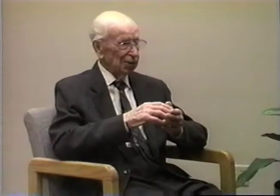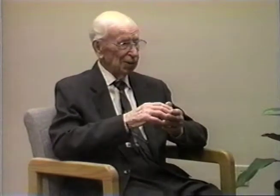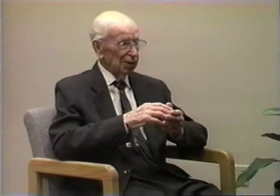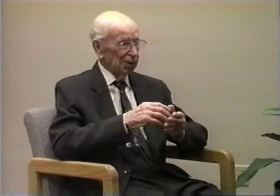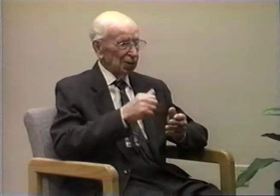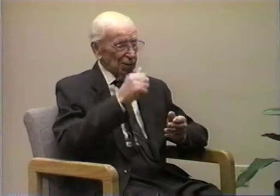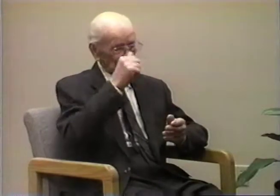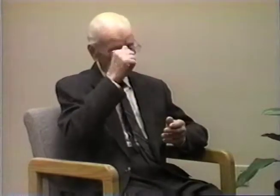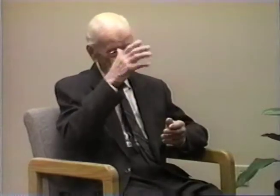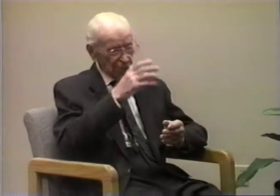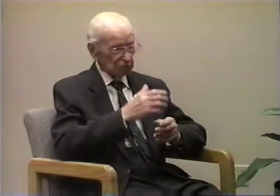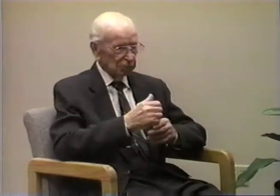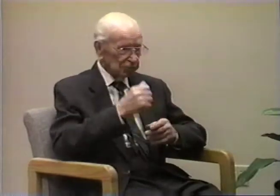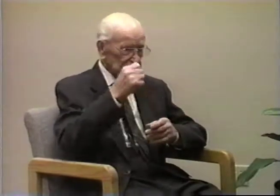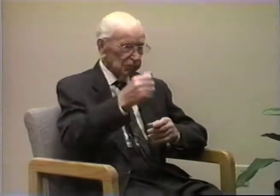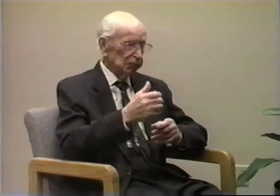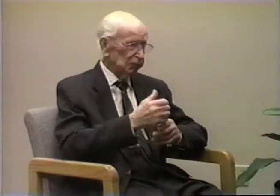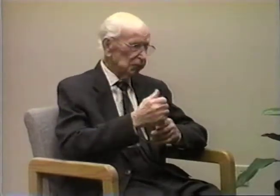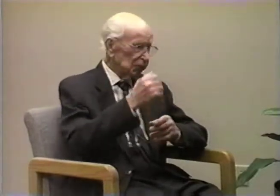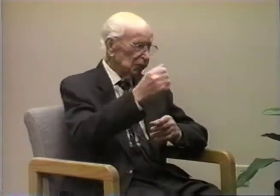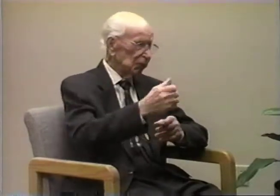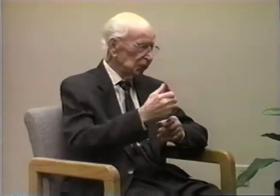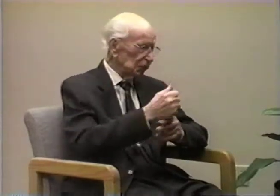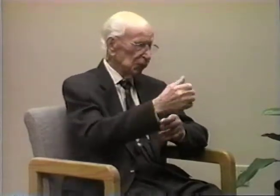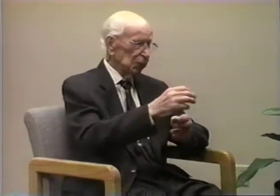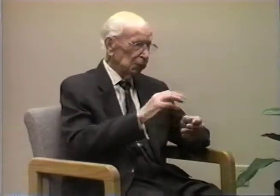My father tried to find a cure for my condition.